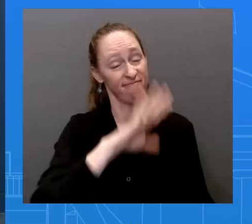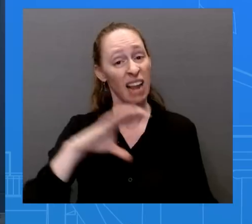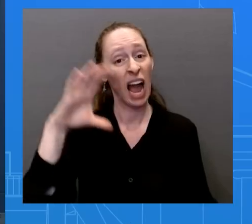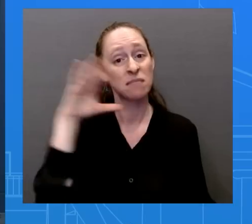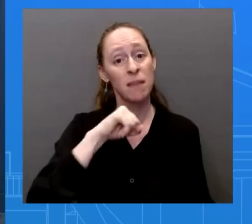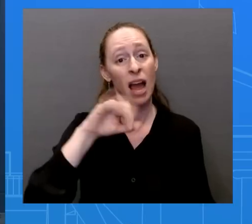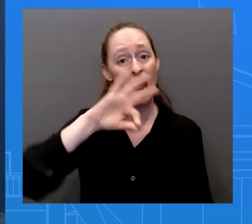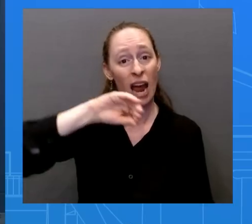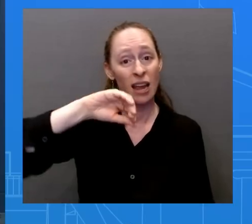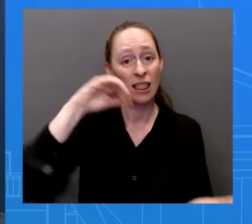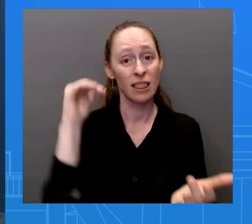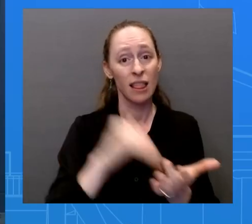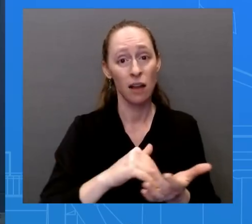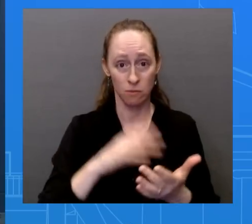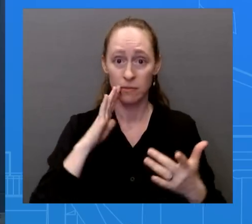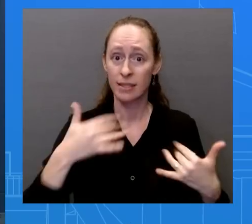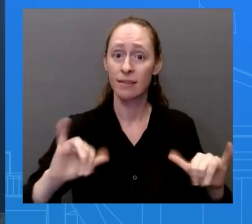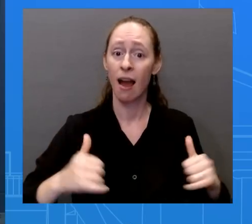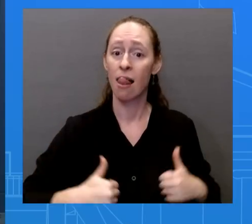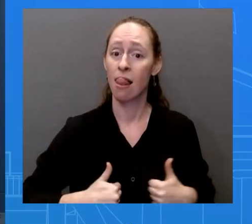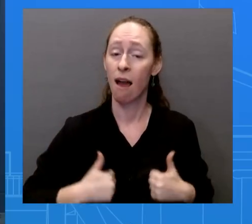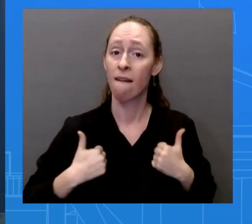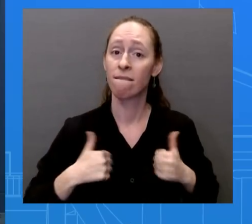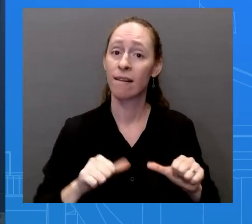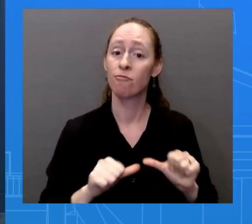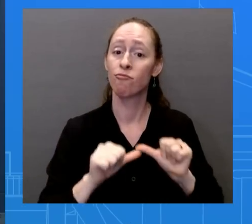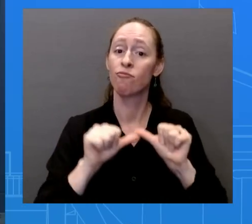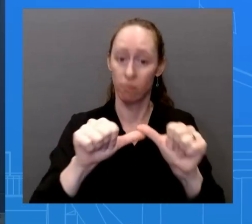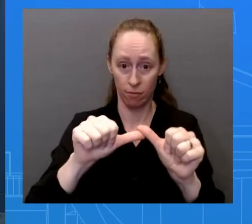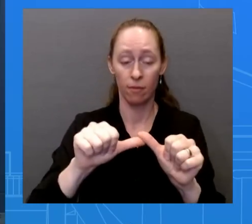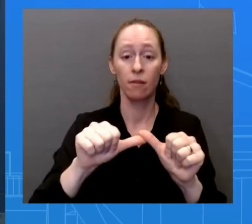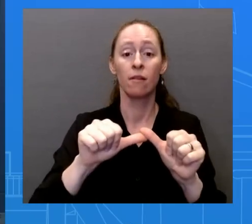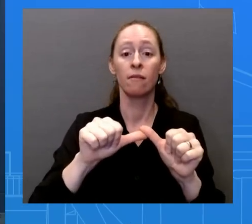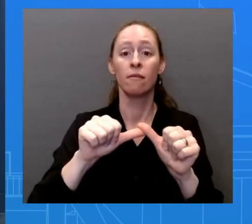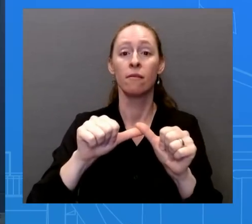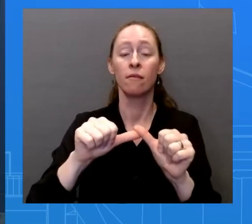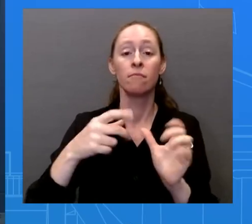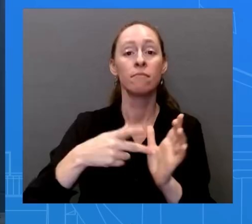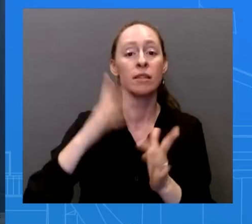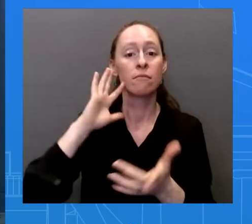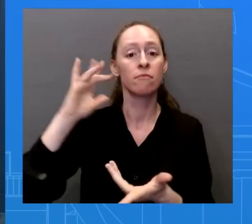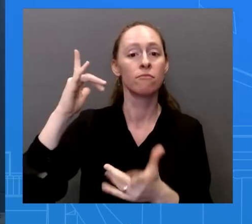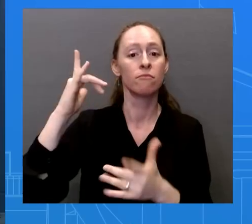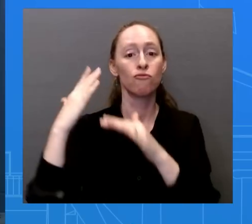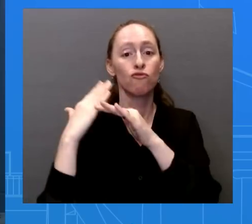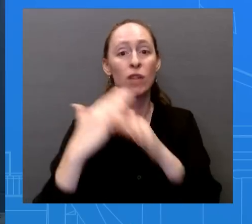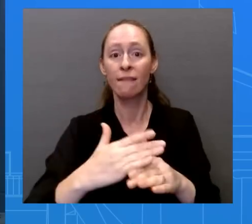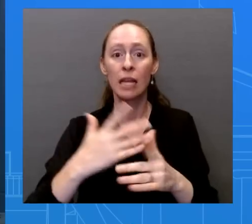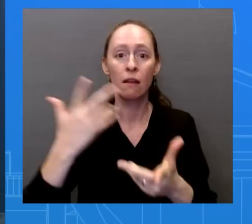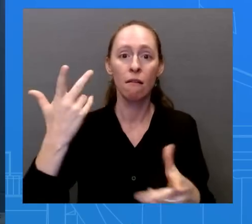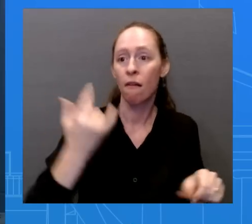if most eligible Americans got their updated vaccines. Now, that is just based on vaccines alone,